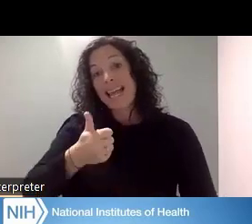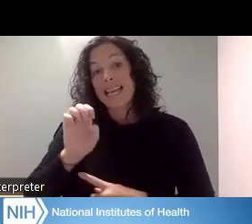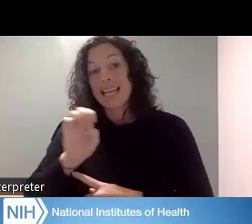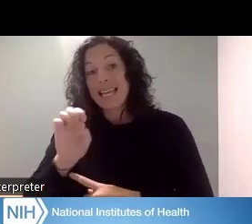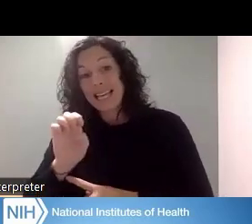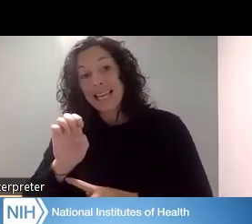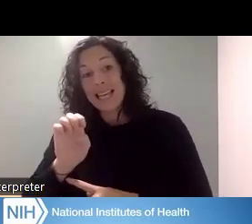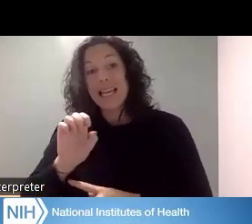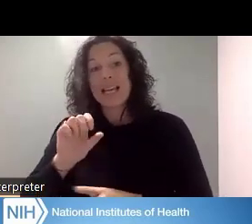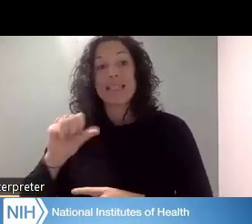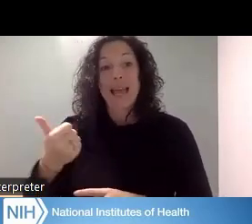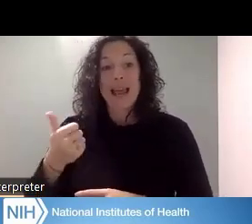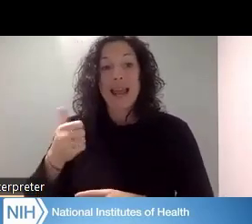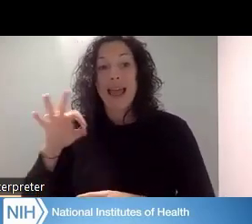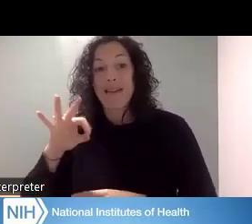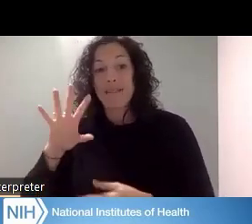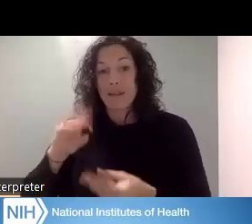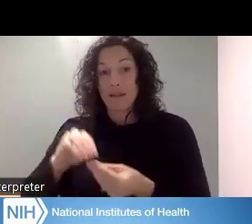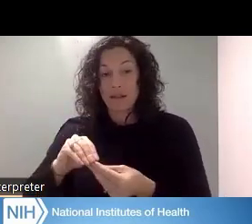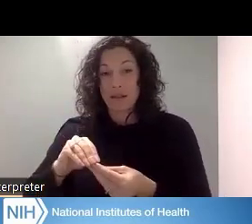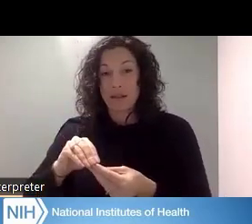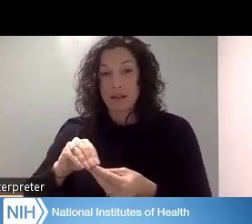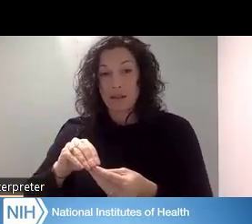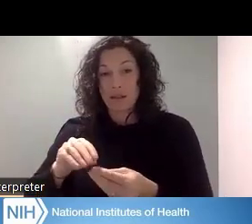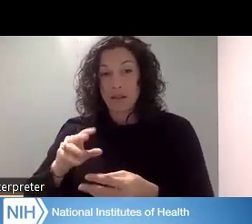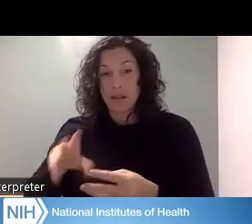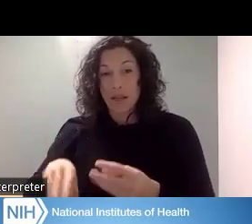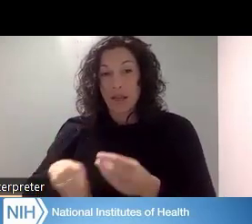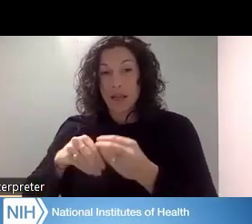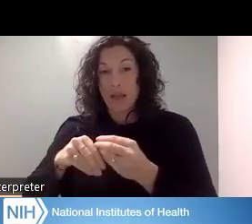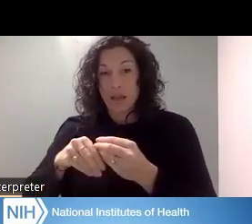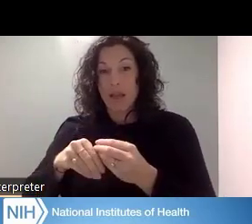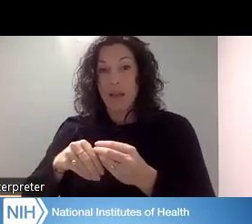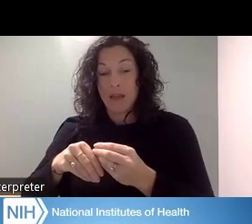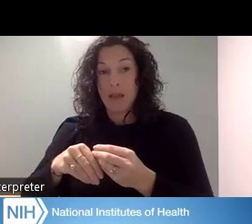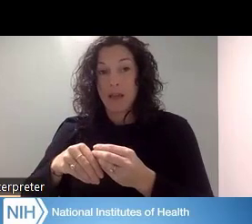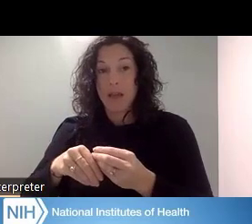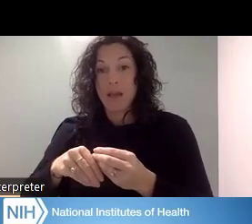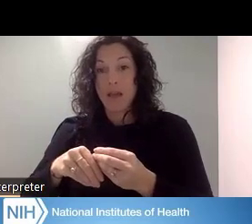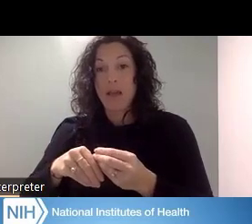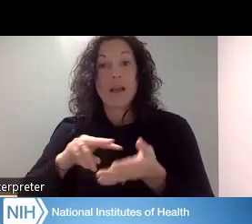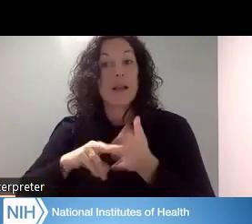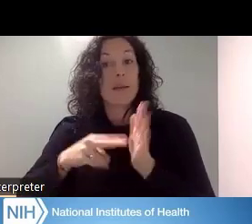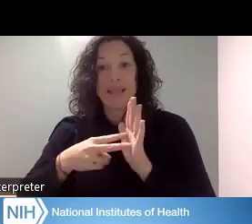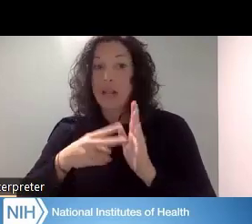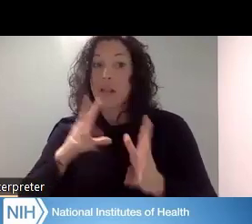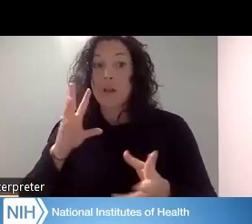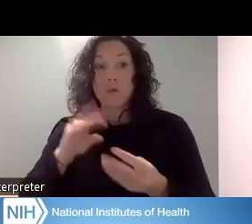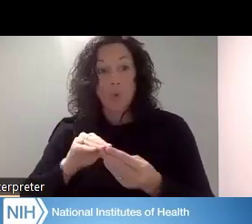your expenditures, plus your unliquidated obligations. In other words, it's your total expenditures,